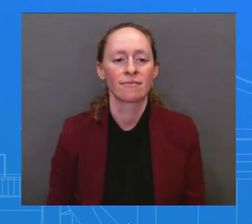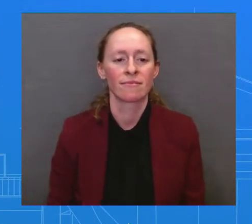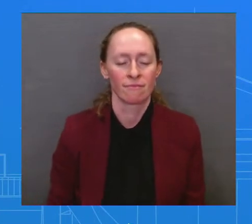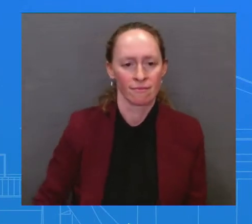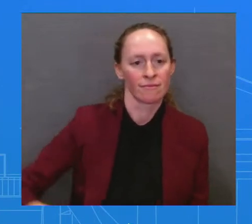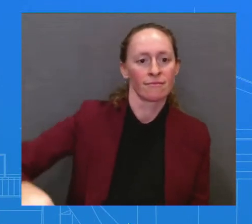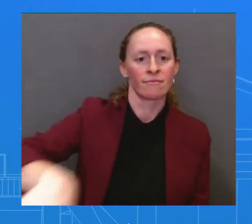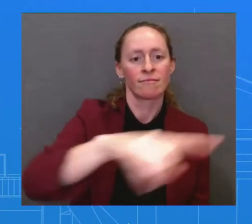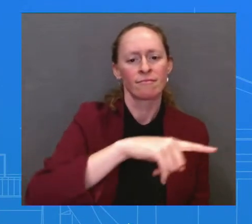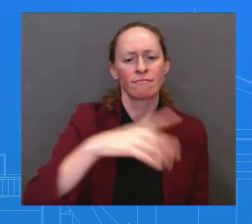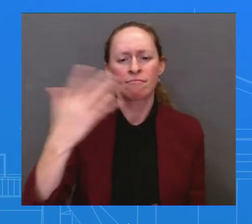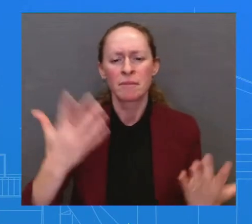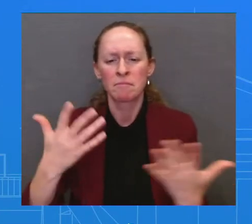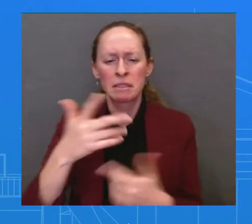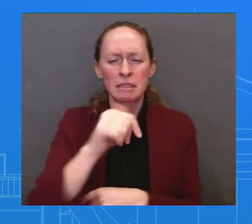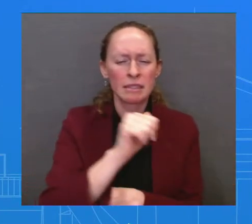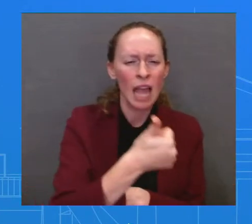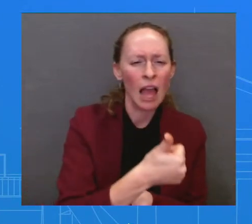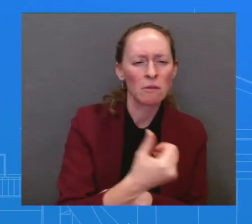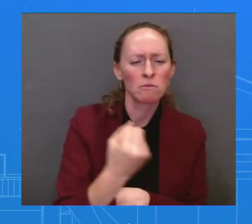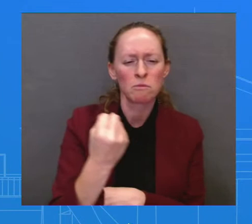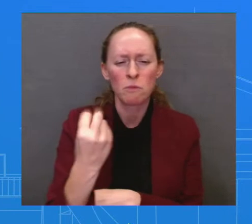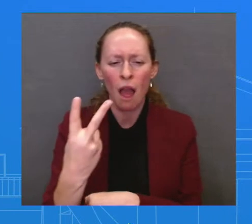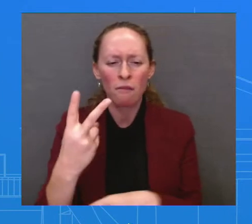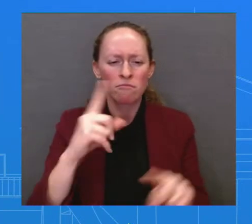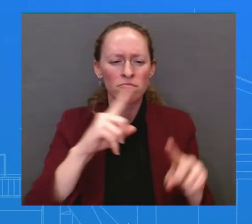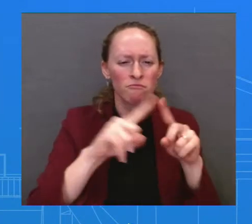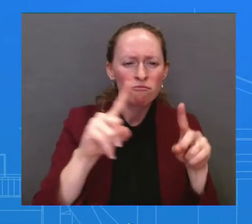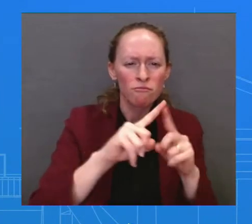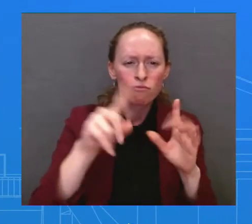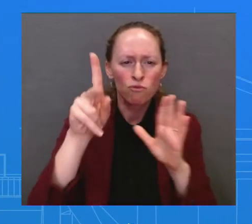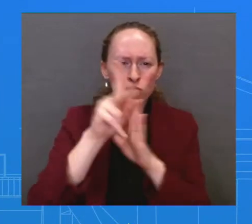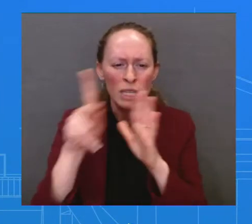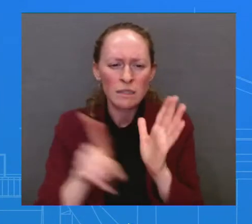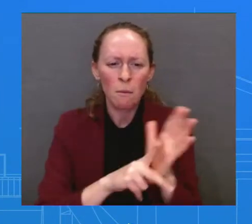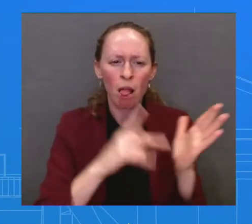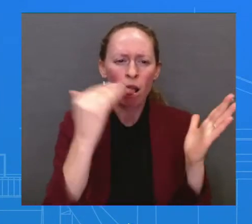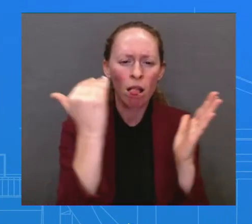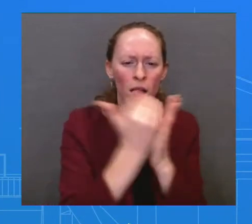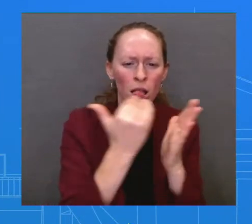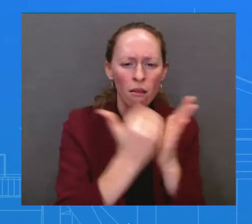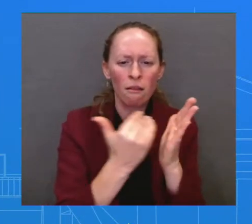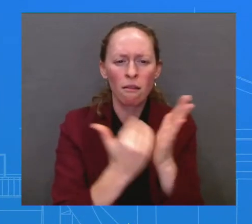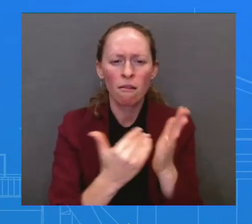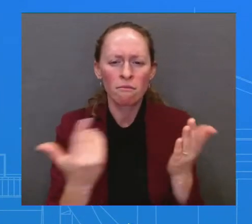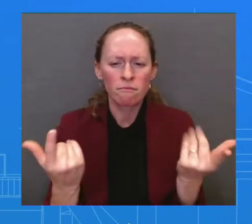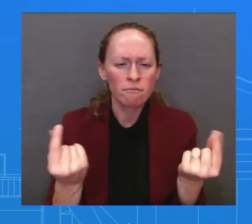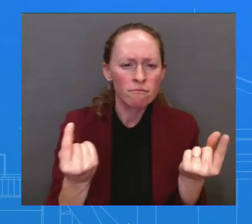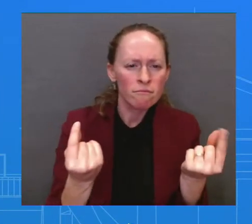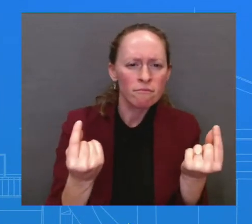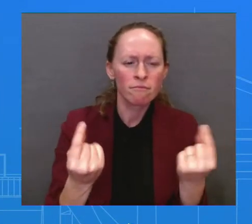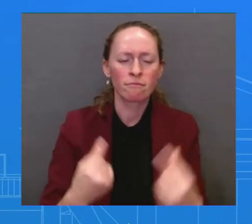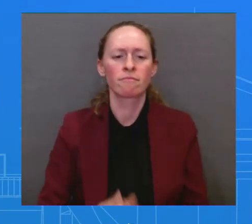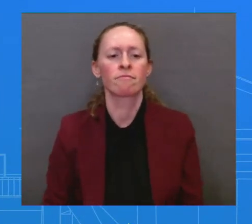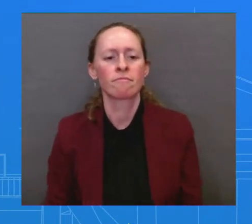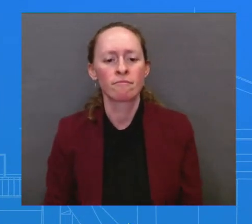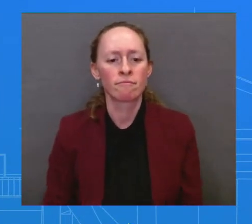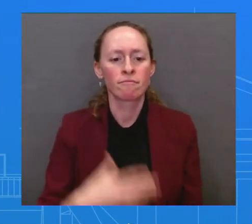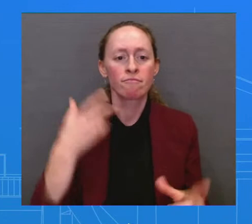that the PRC has laid out with respect to Russia's invasion of Ukraine is respect for sovereignty,